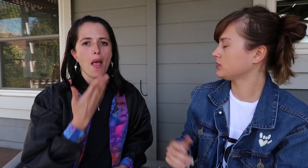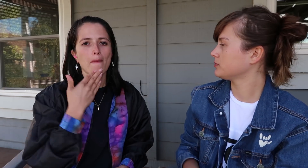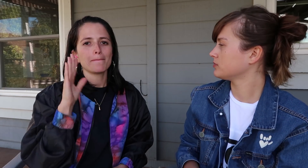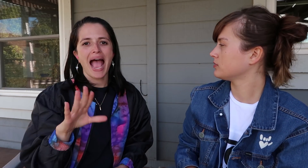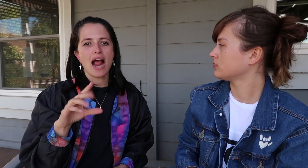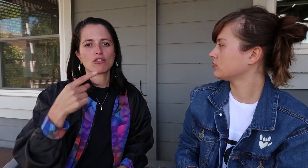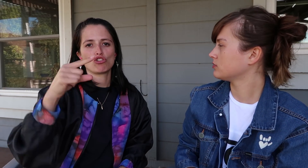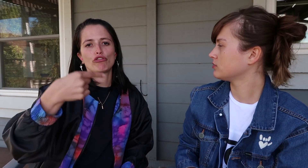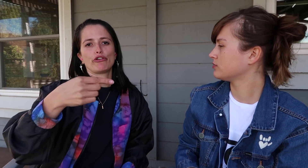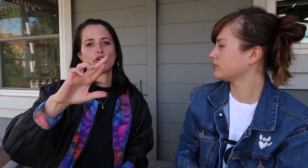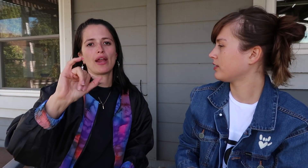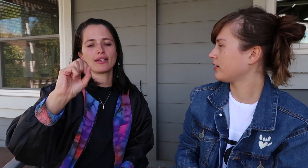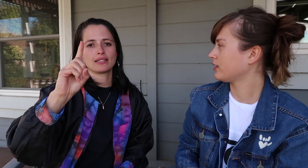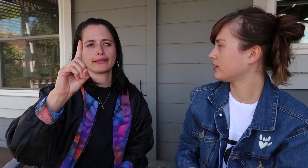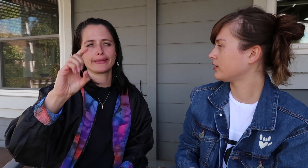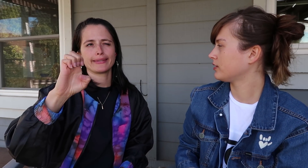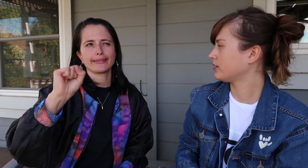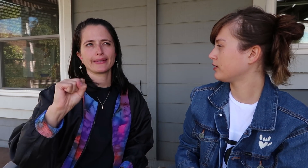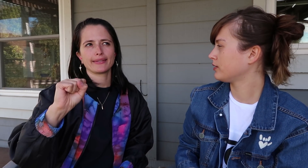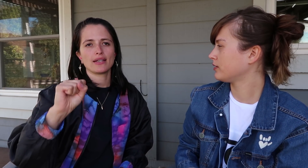and got bad grades.